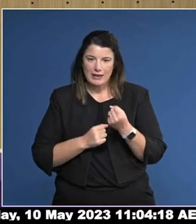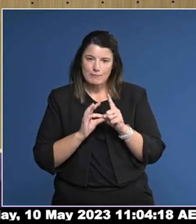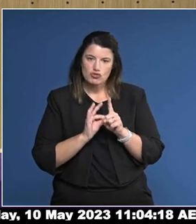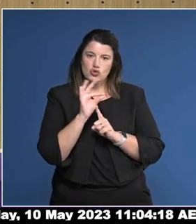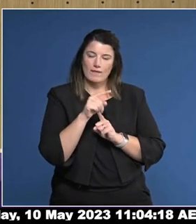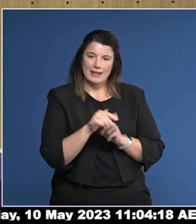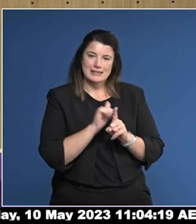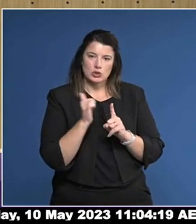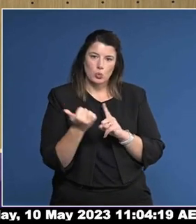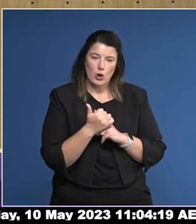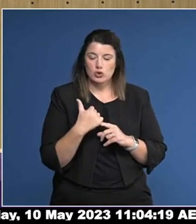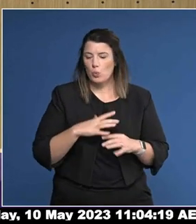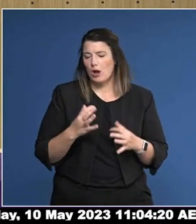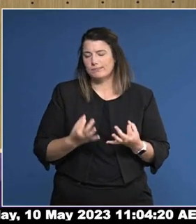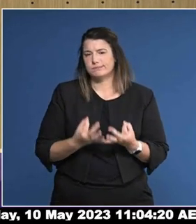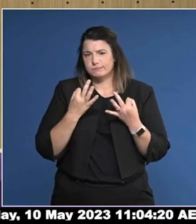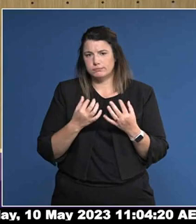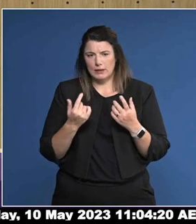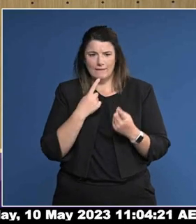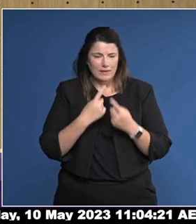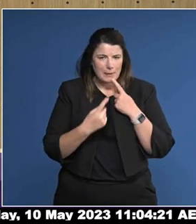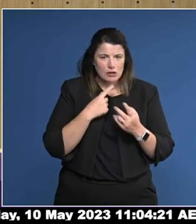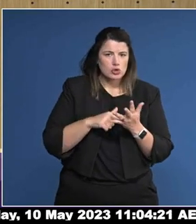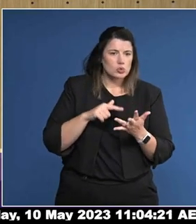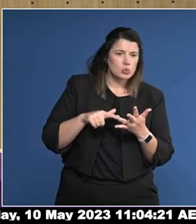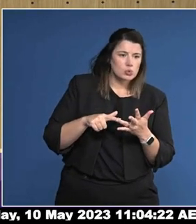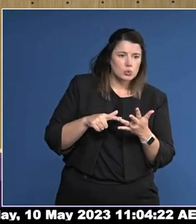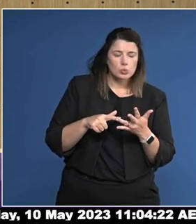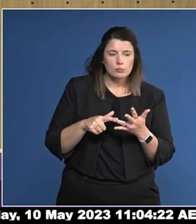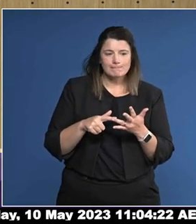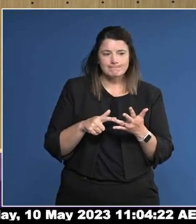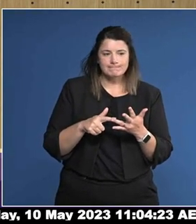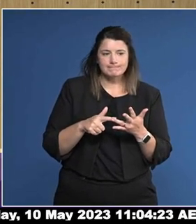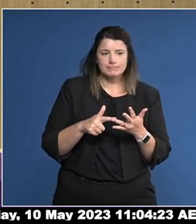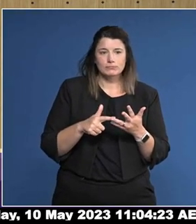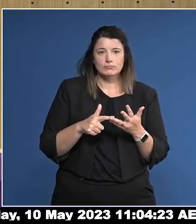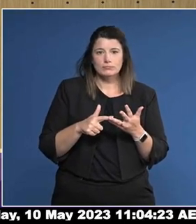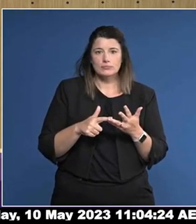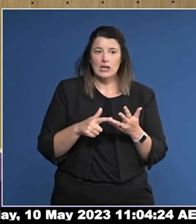documentation to suggest that the most fulsome response had been undertaken.